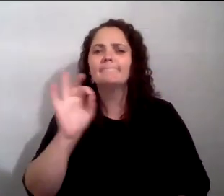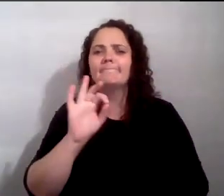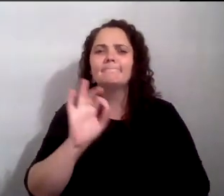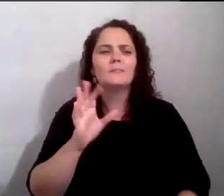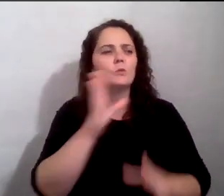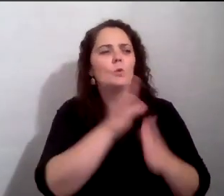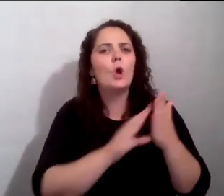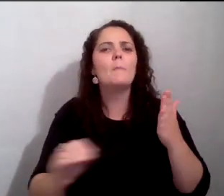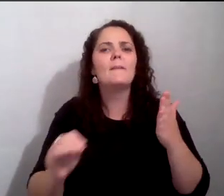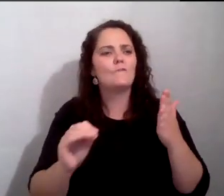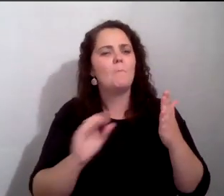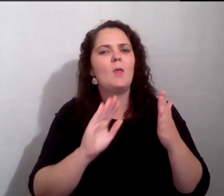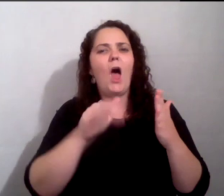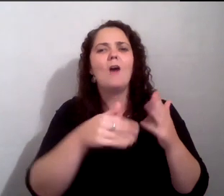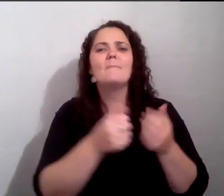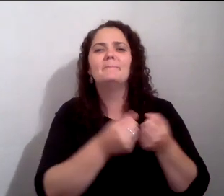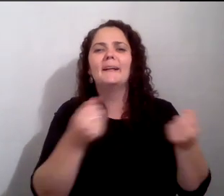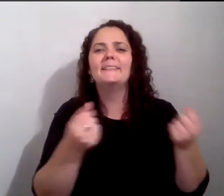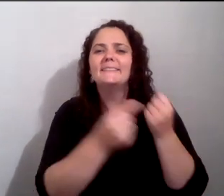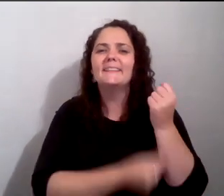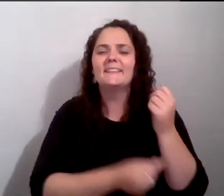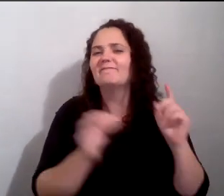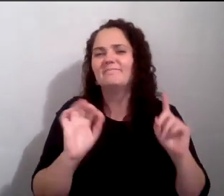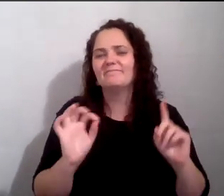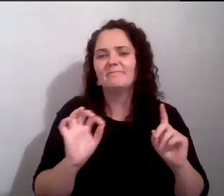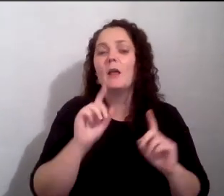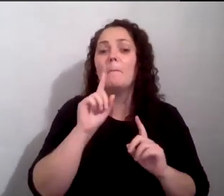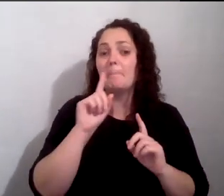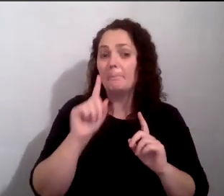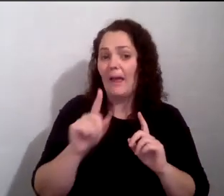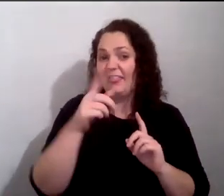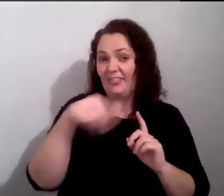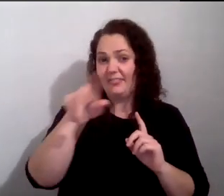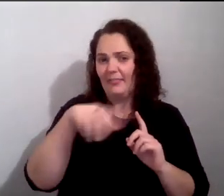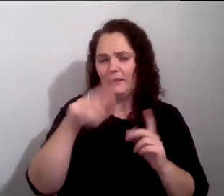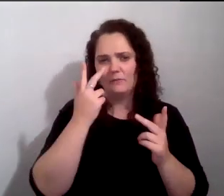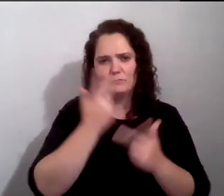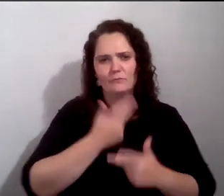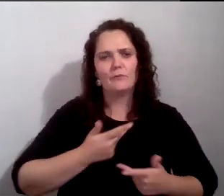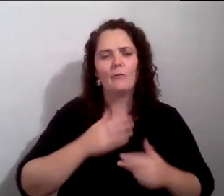highlighted in the Home magazine. But this group of objects has so much to tell us about about a very particular period of